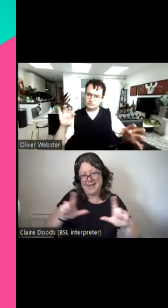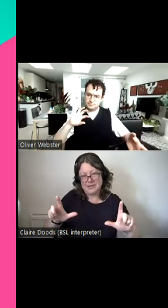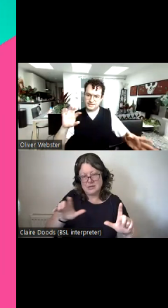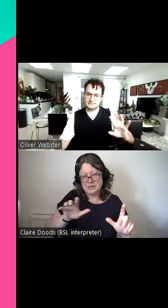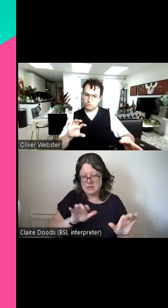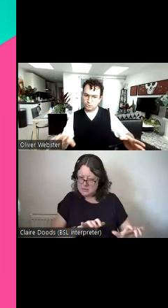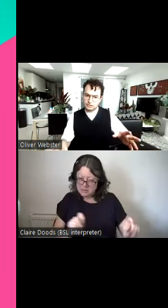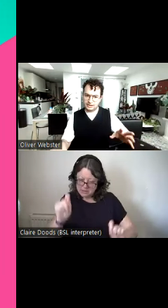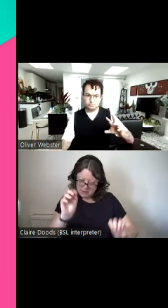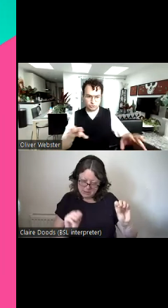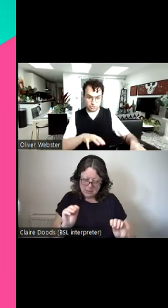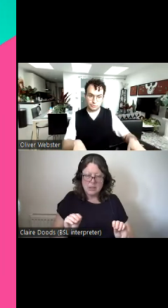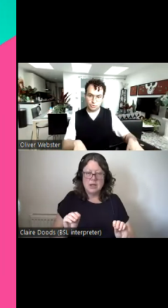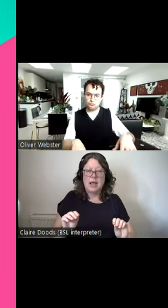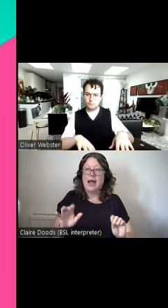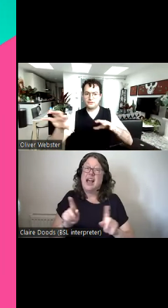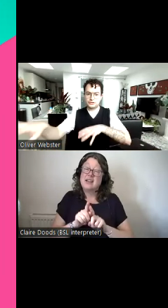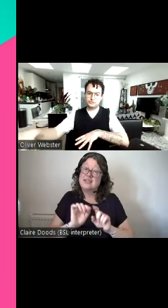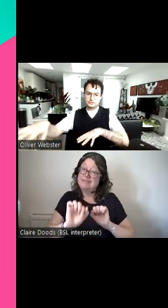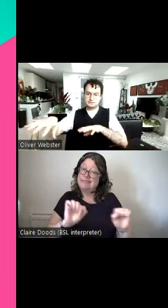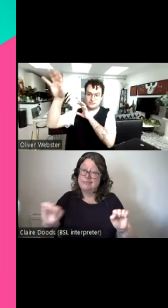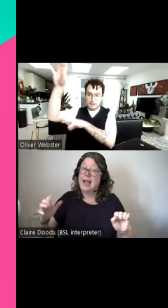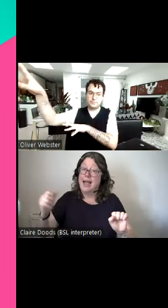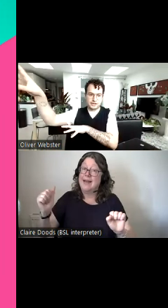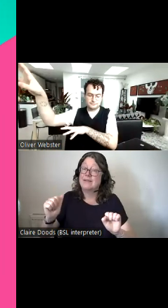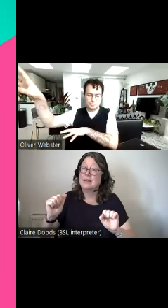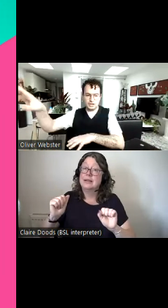of peer support and product support from other users and the company.